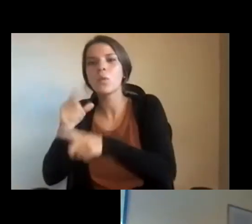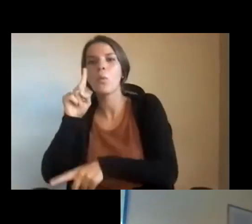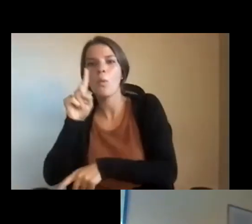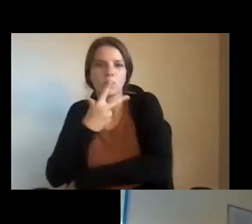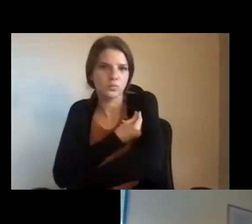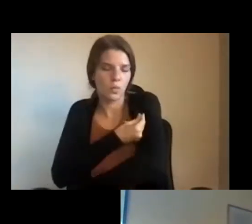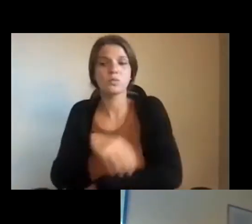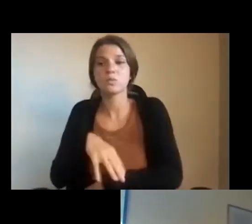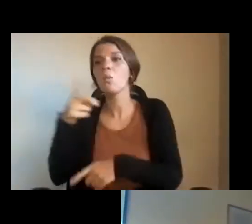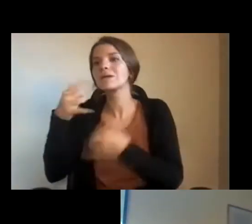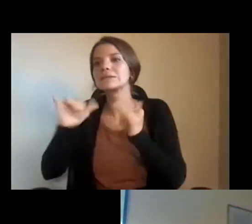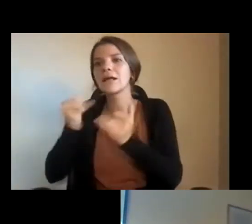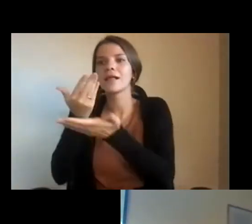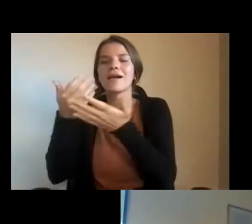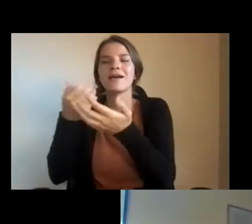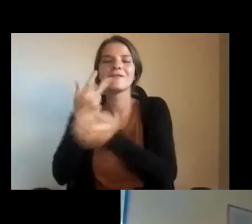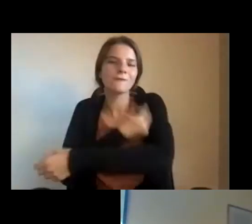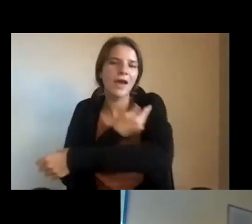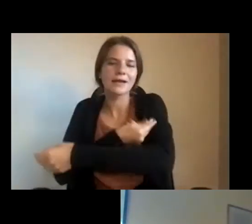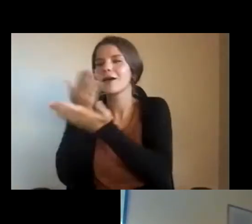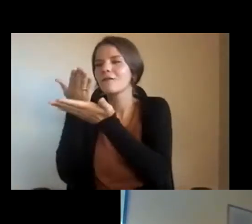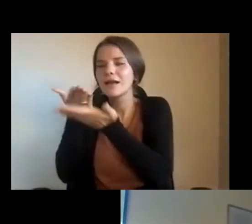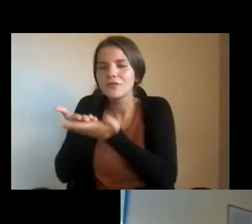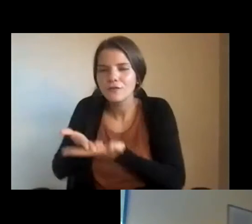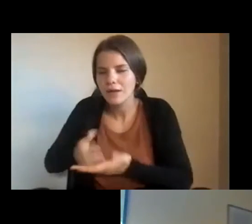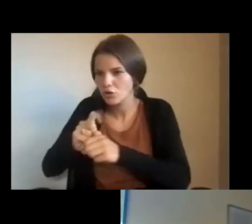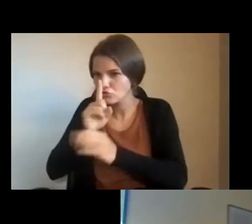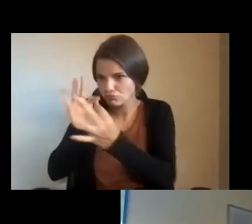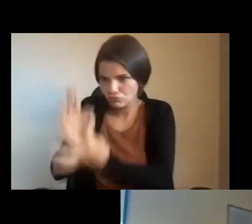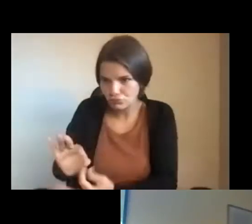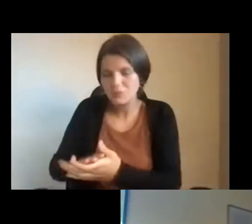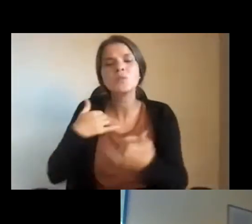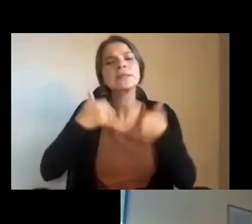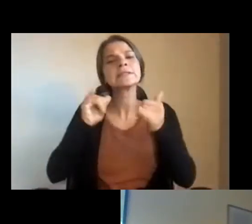work to do with a group of faculty and staff that need to either